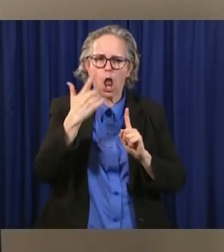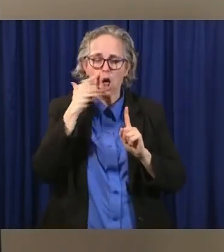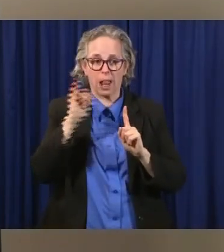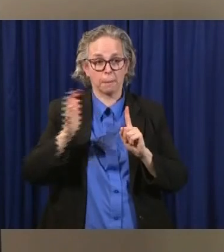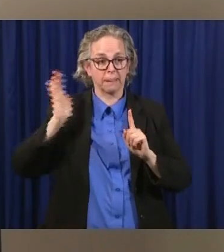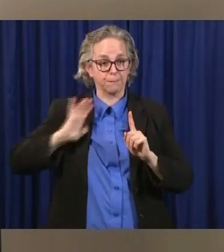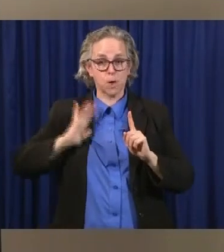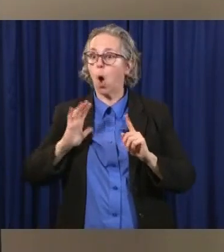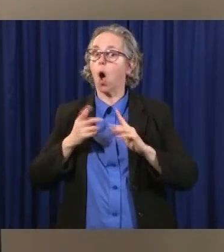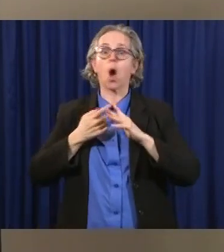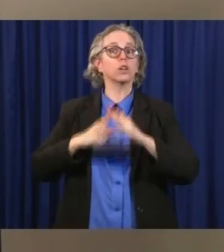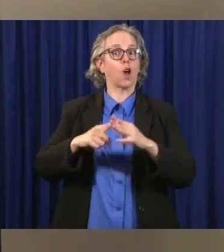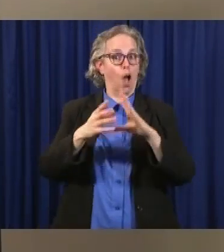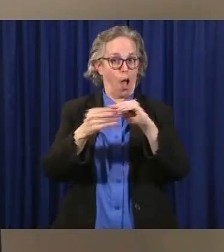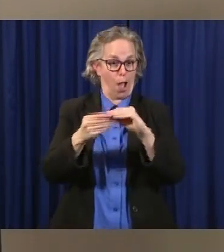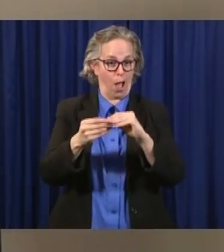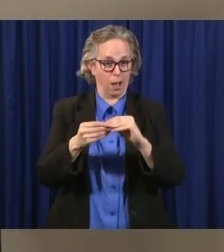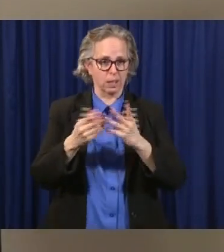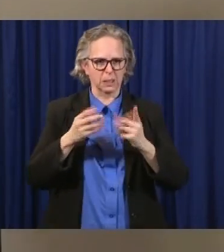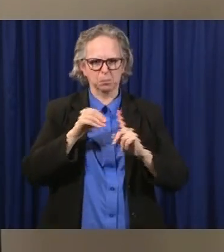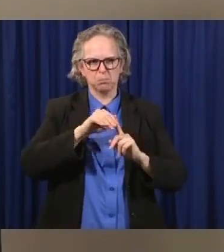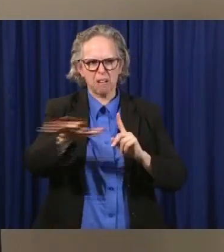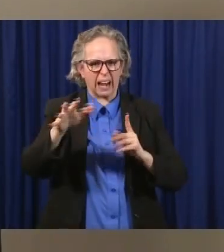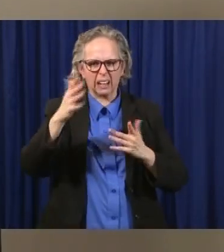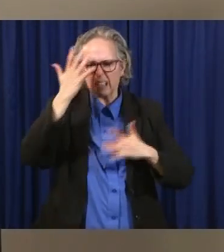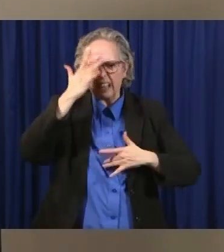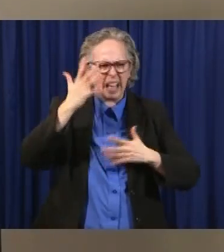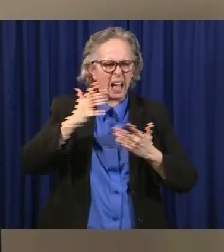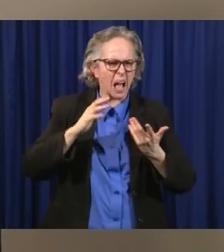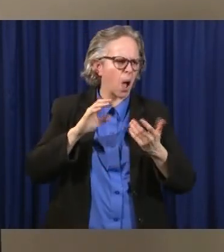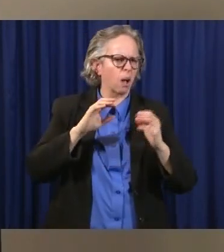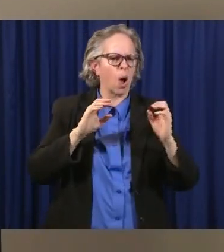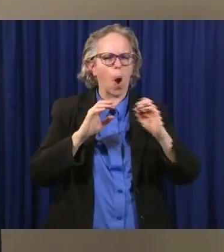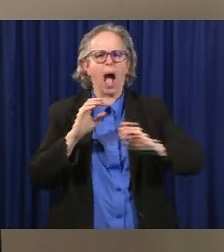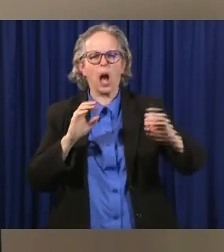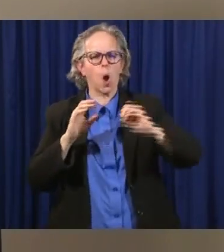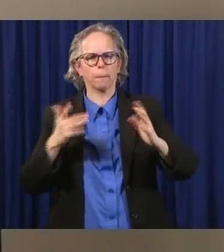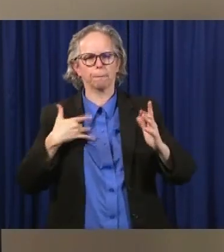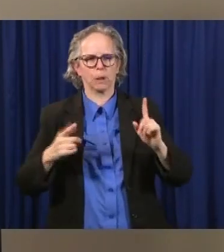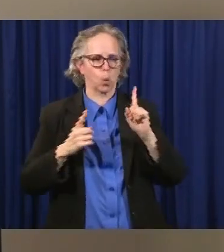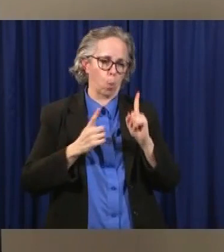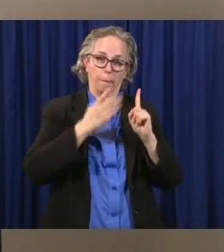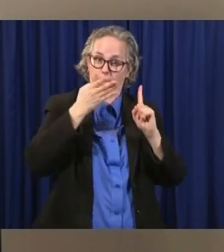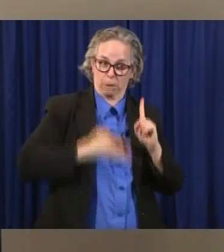SO ARNOT AND WE WILL SHOW THIS. WHEN WE BEGIN THE SPREAD OF INFECTIOUS DISEASES IN OHIO AND